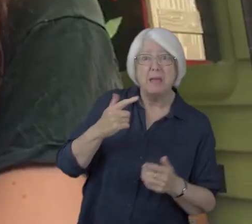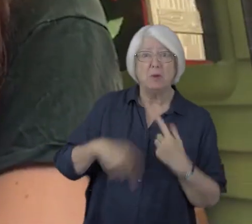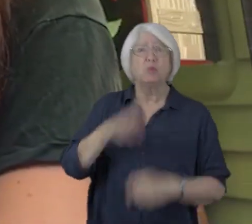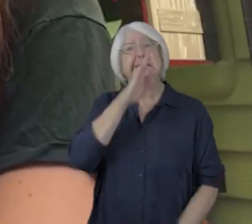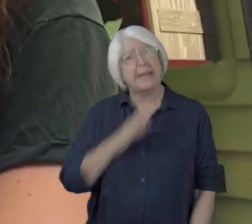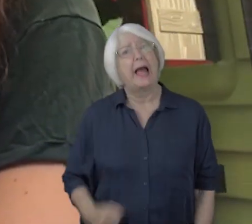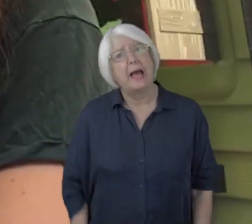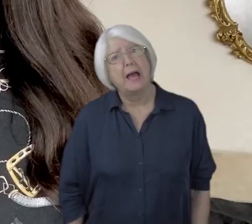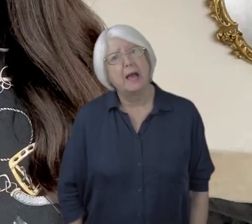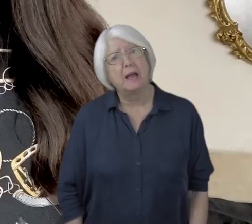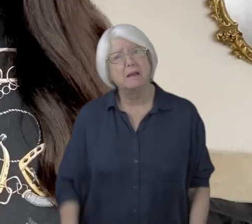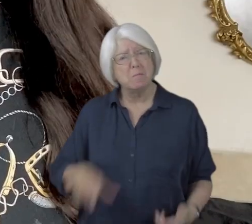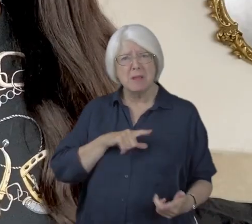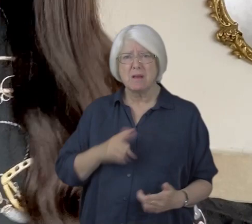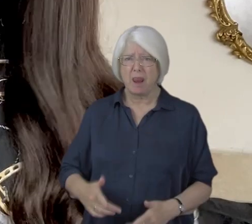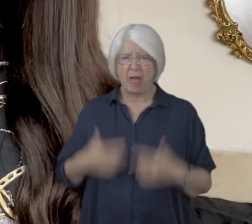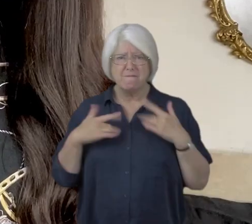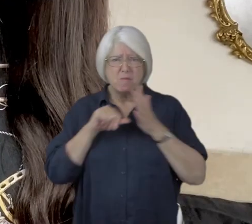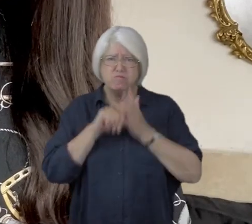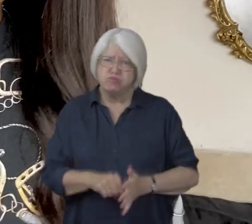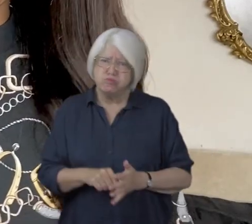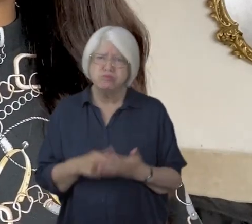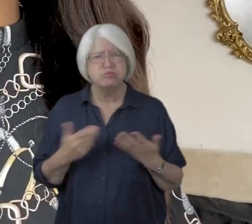now. Or we might be laughing together on screens